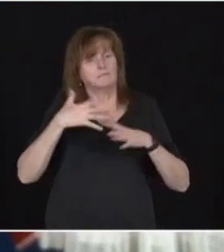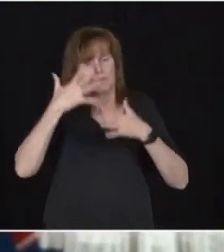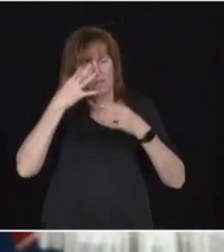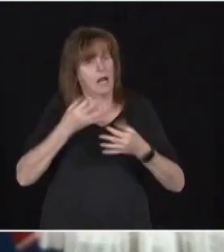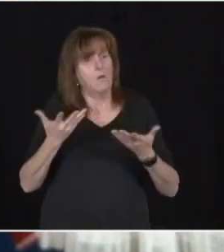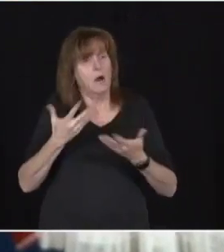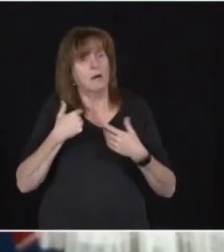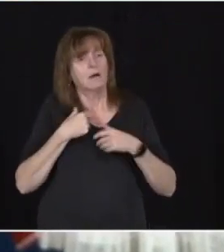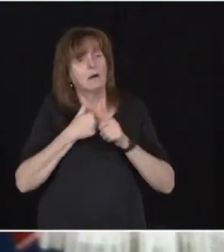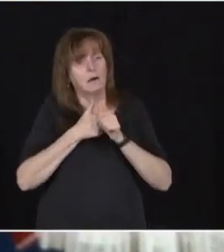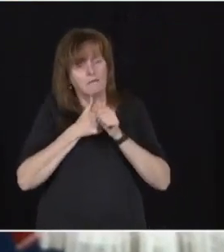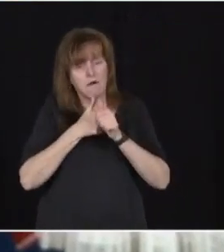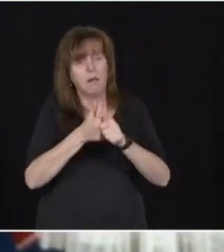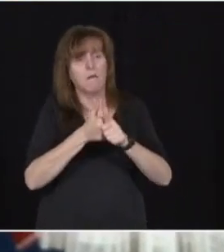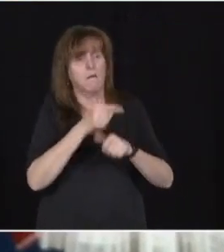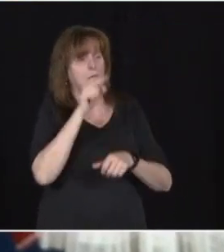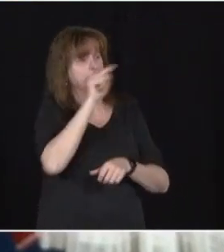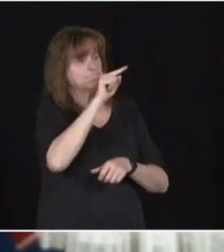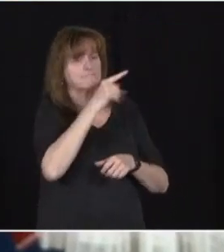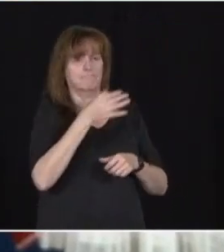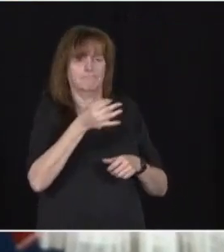from some of the best